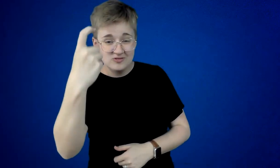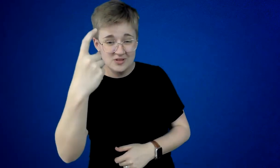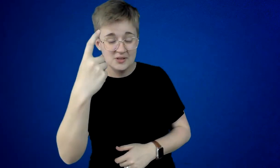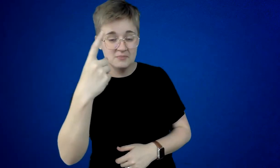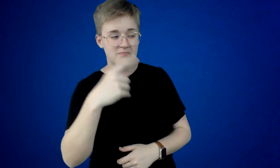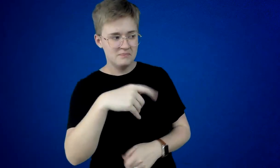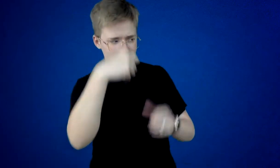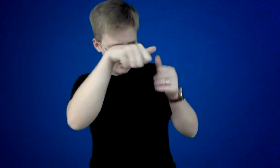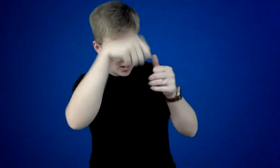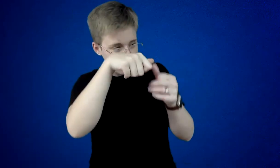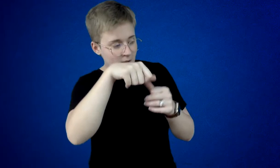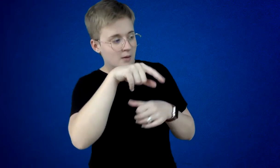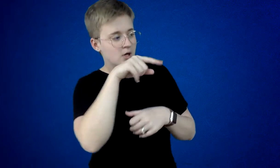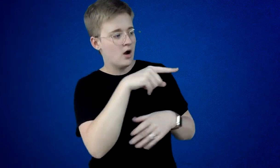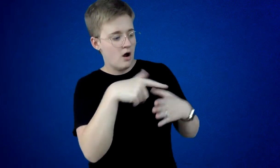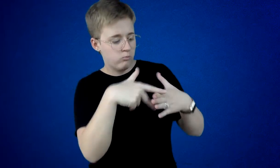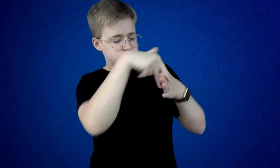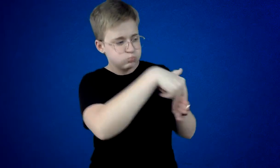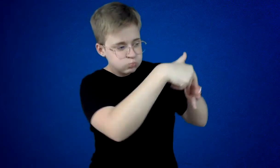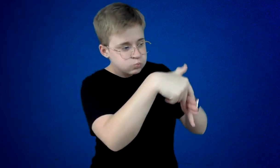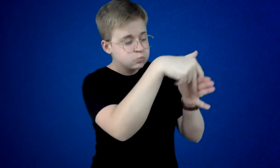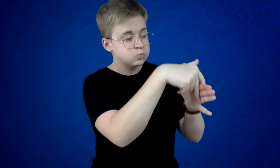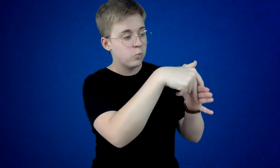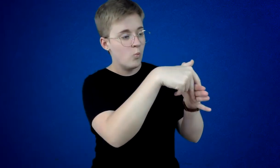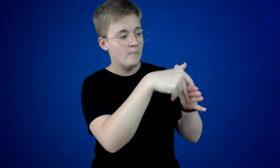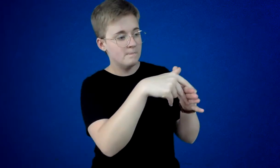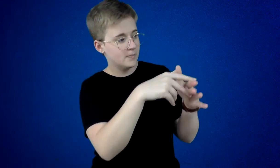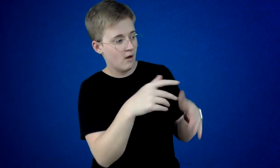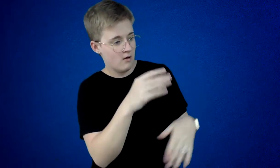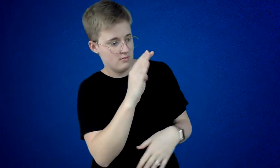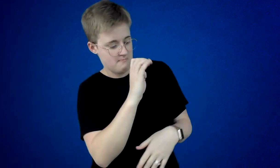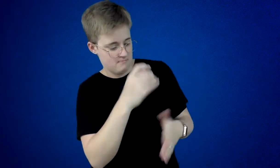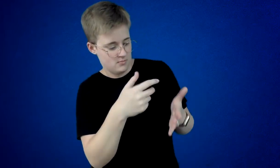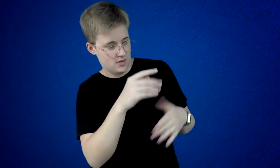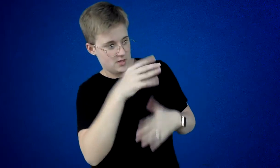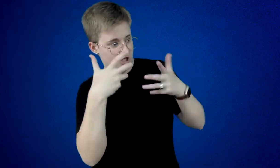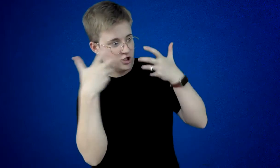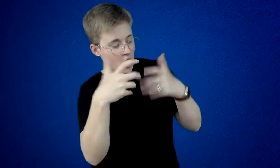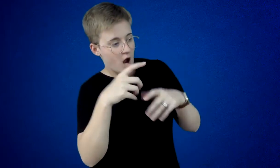remembered Sistine riding into the woods on the back of the tiger. And suddenly, he couldn’t bear